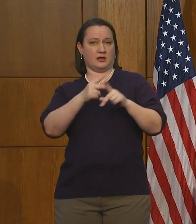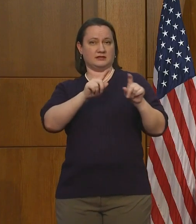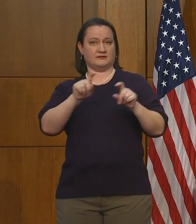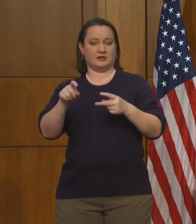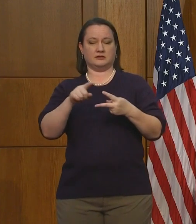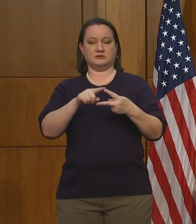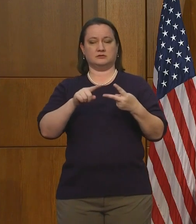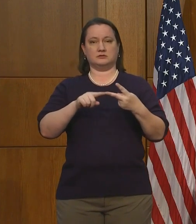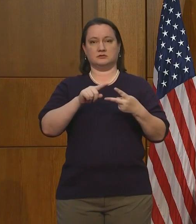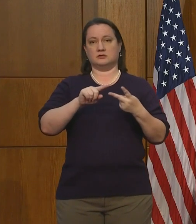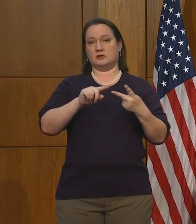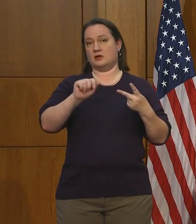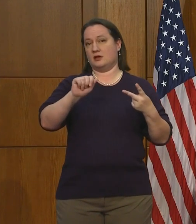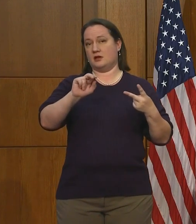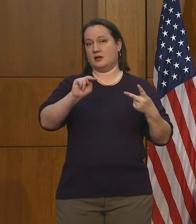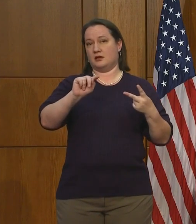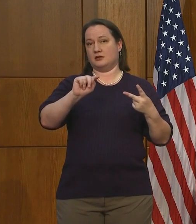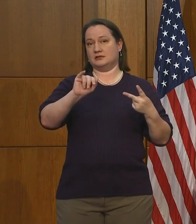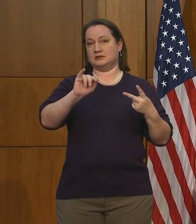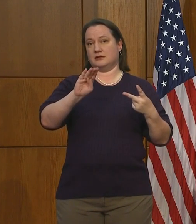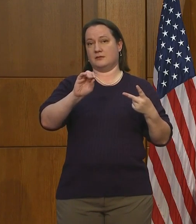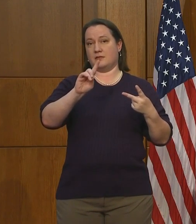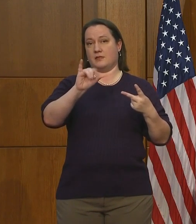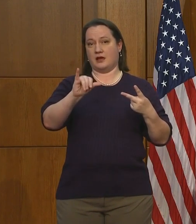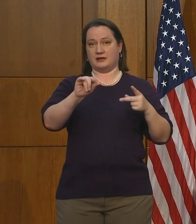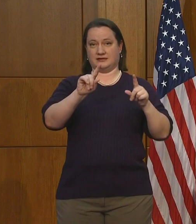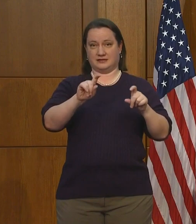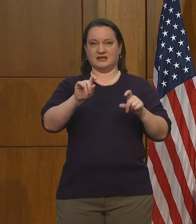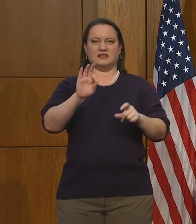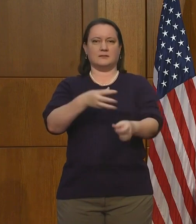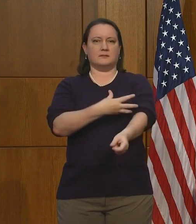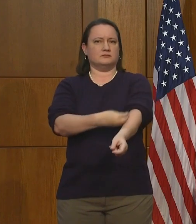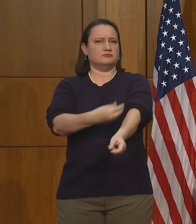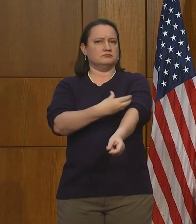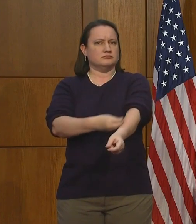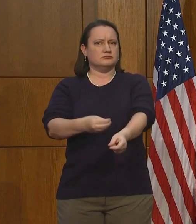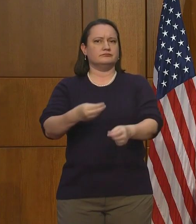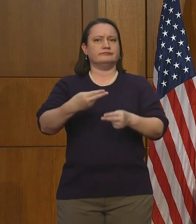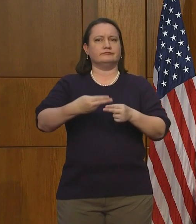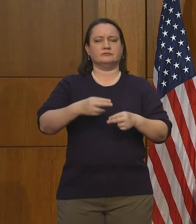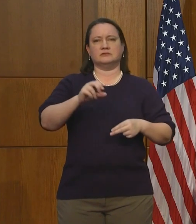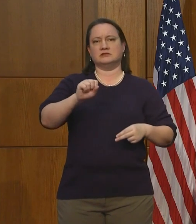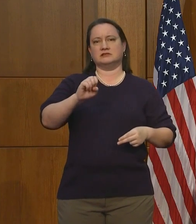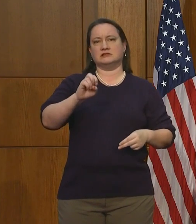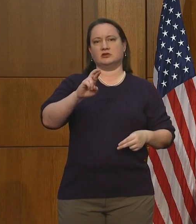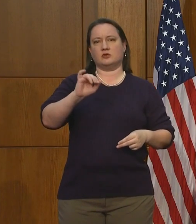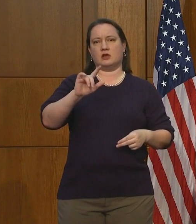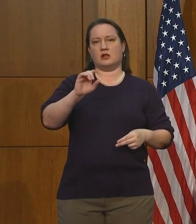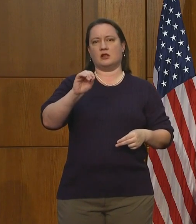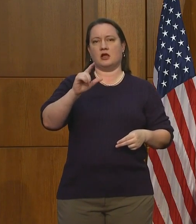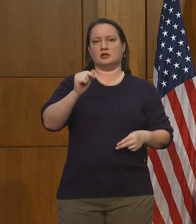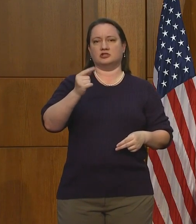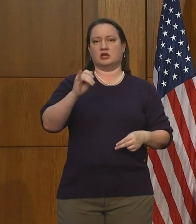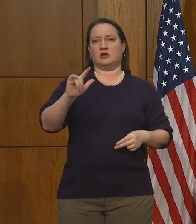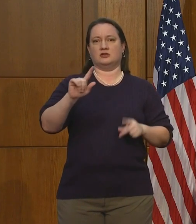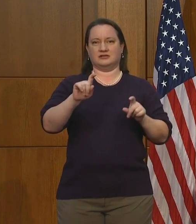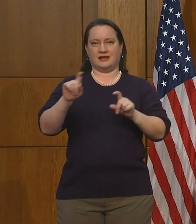THERE ARE TWO BASIC TYPES OF TEST THE ANTIBODY TEST WHICH IS